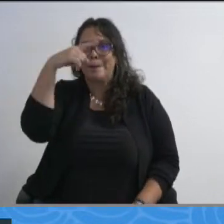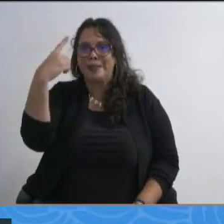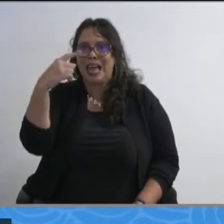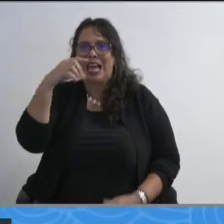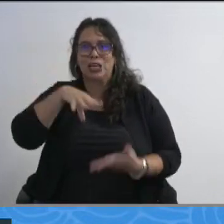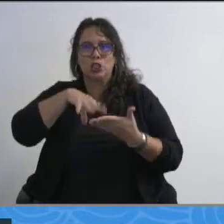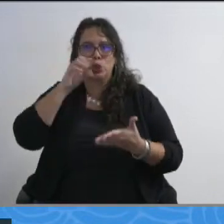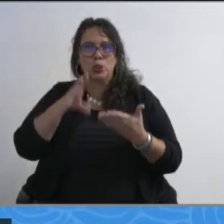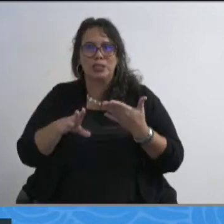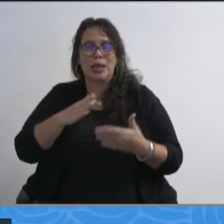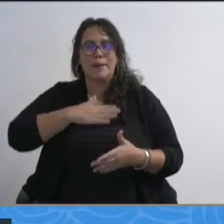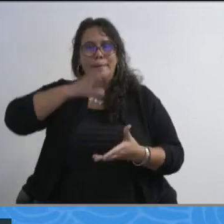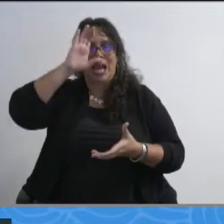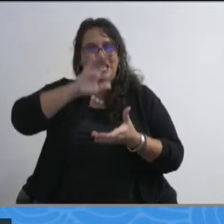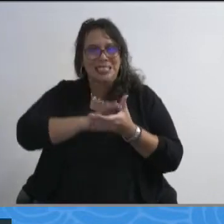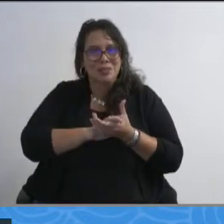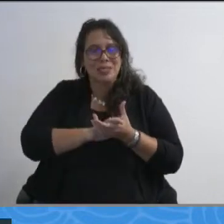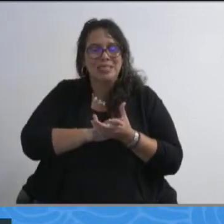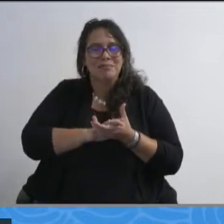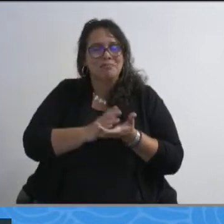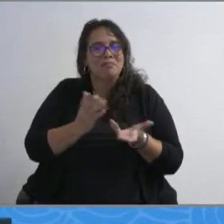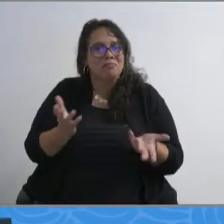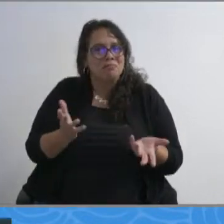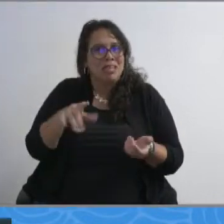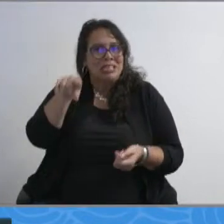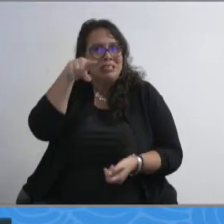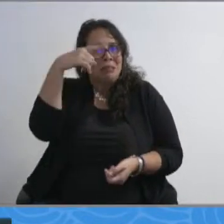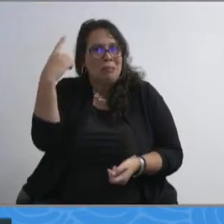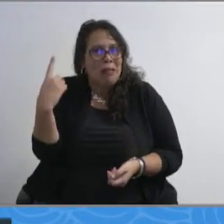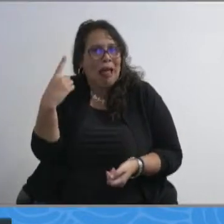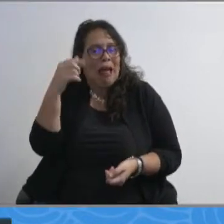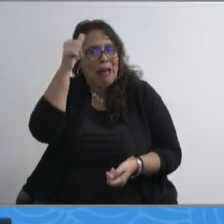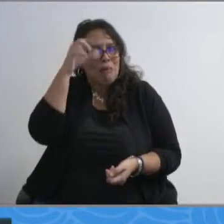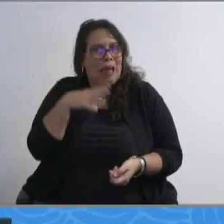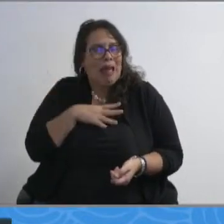And my husband is a black male and he's a teacher for Los Angeles Unified School District.